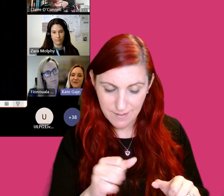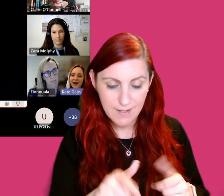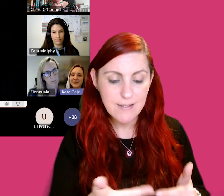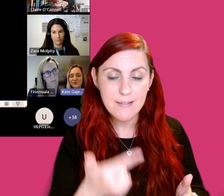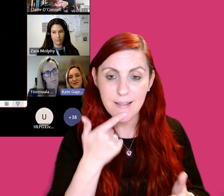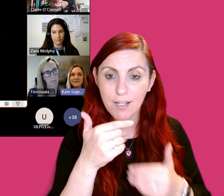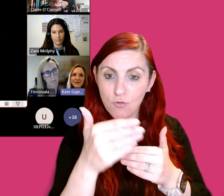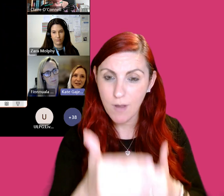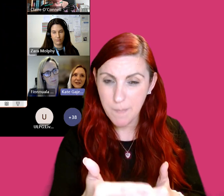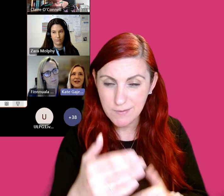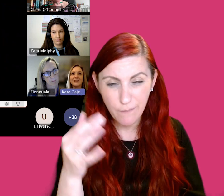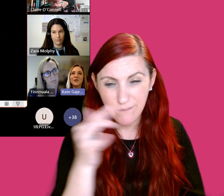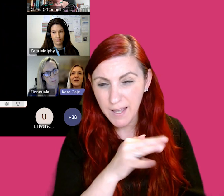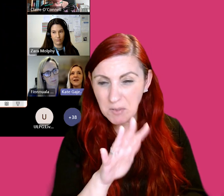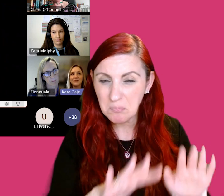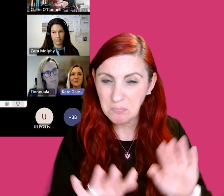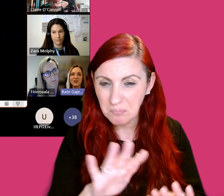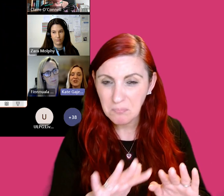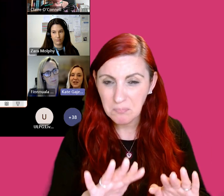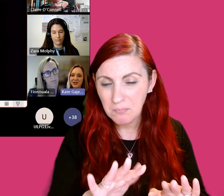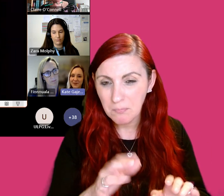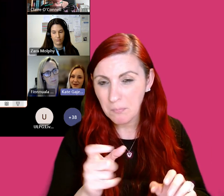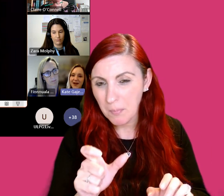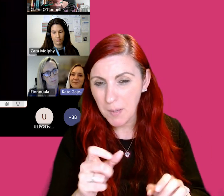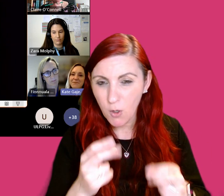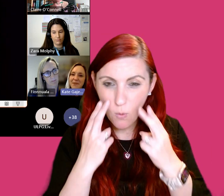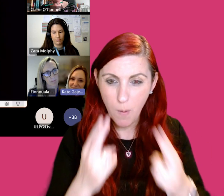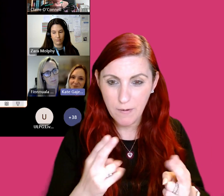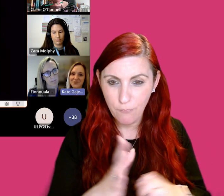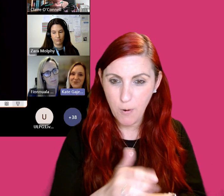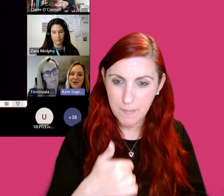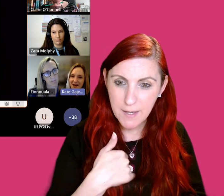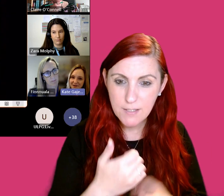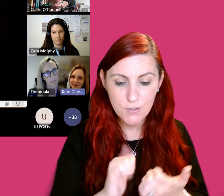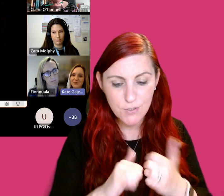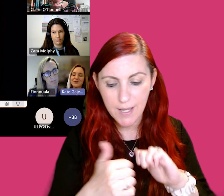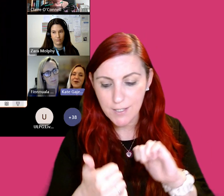was fine it was nearly like normal it was just changing my my belly was growing everything went